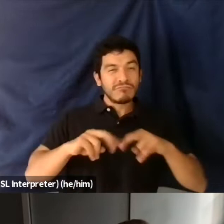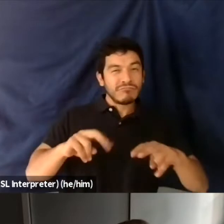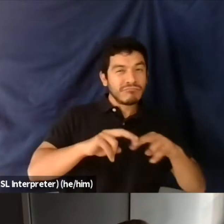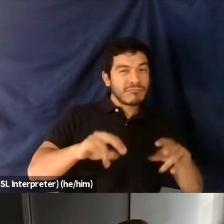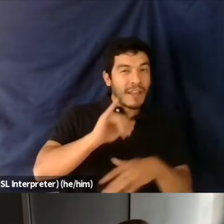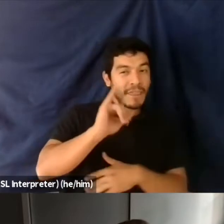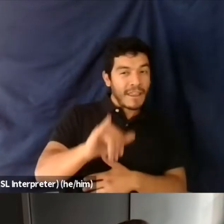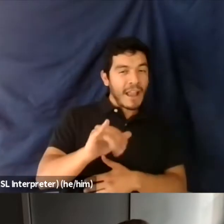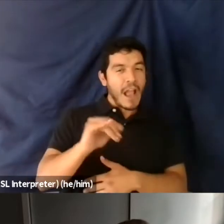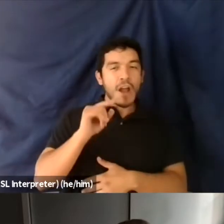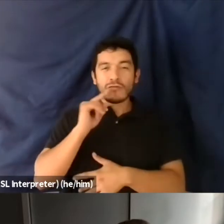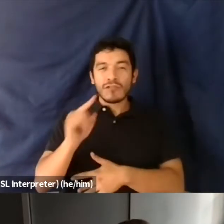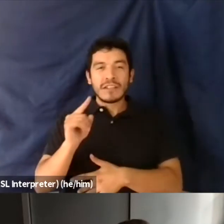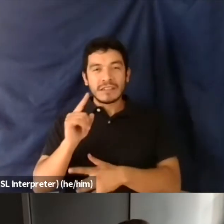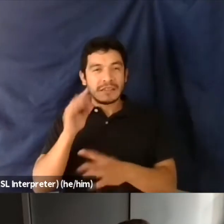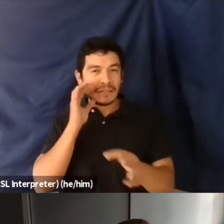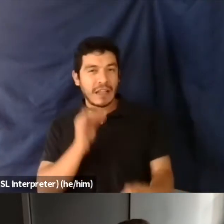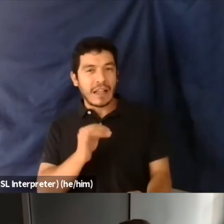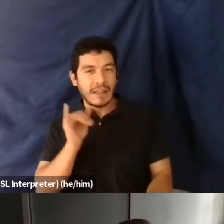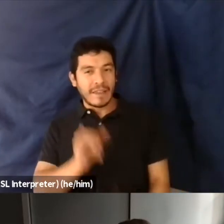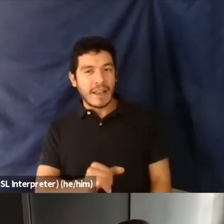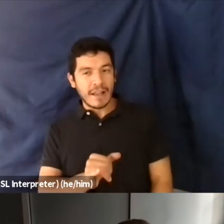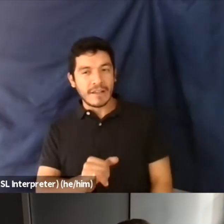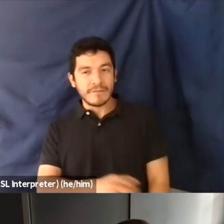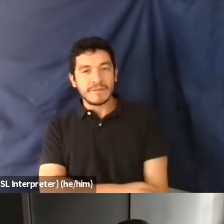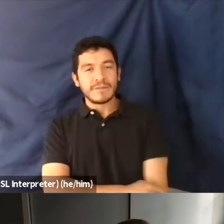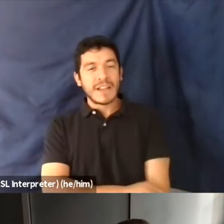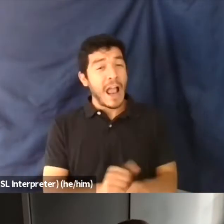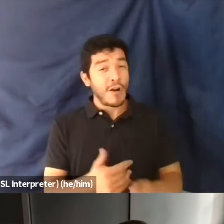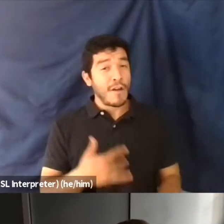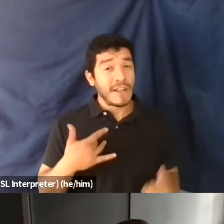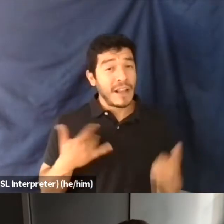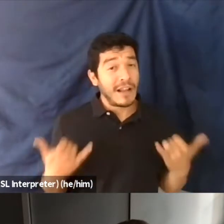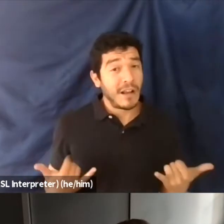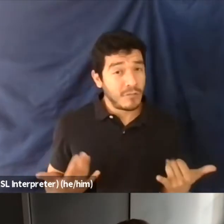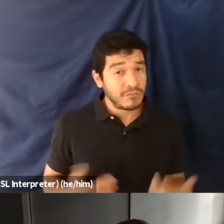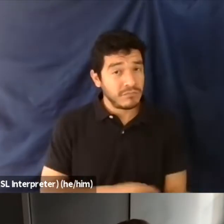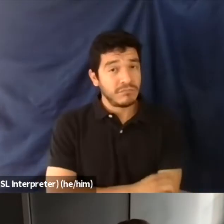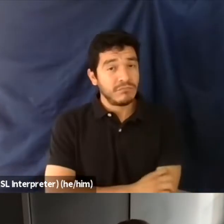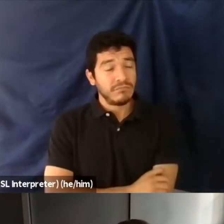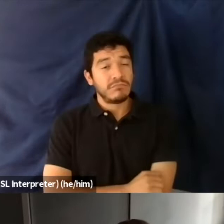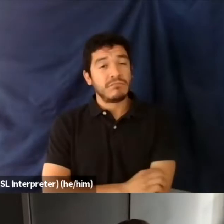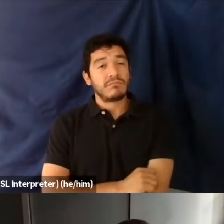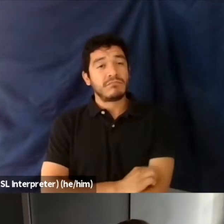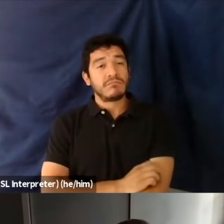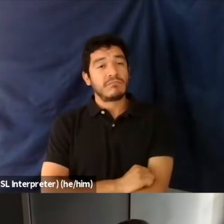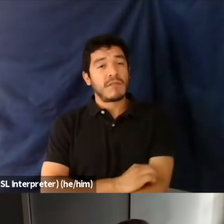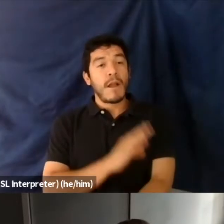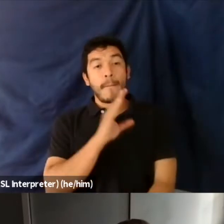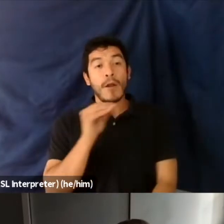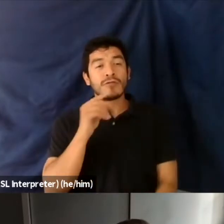and leaned into all that, how do you feel now? Yeah, and I feel like that, and I feel like the work has been good.